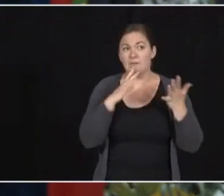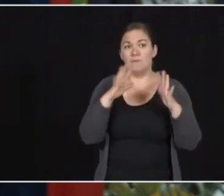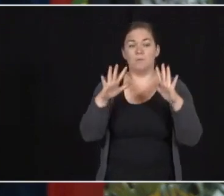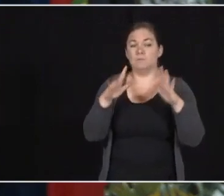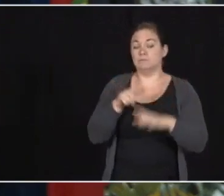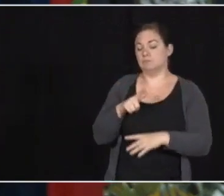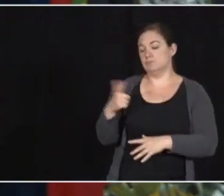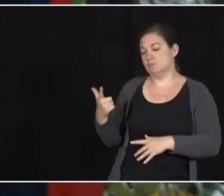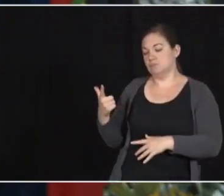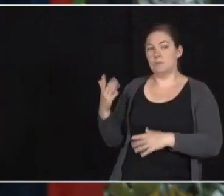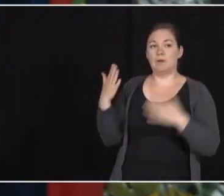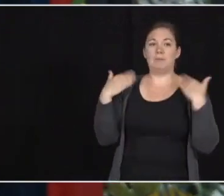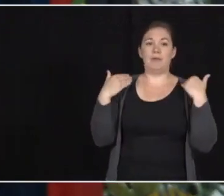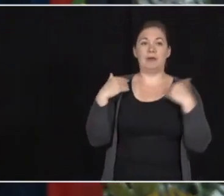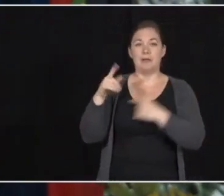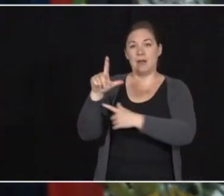I will pass this over to the Minister of Long-term Care.